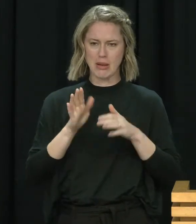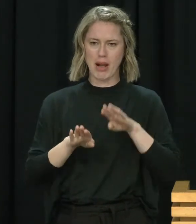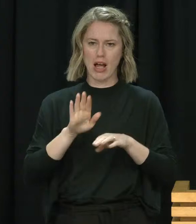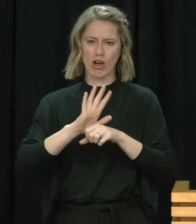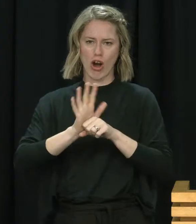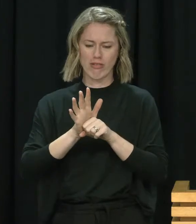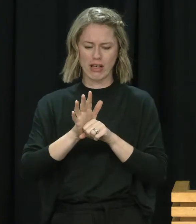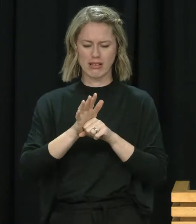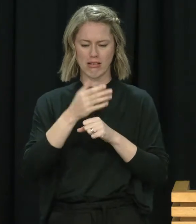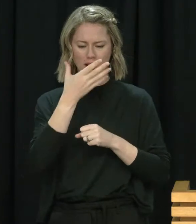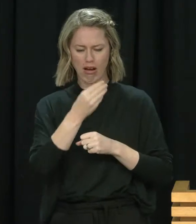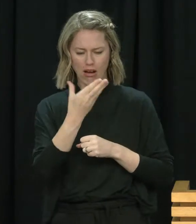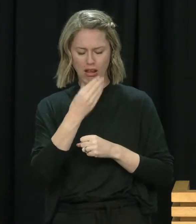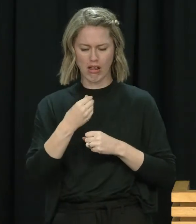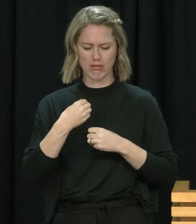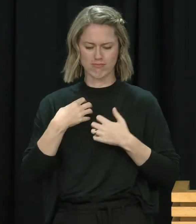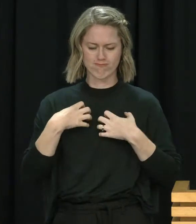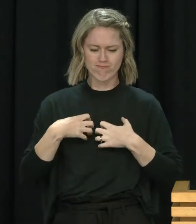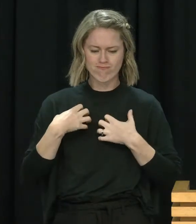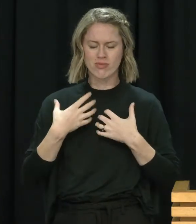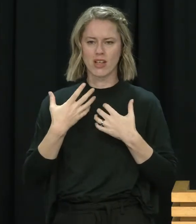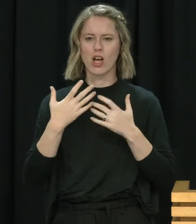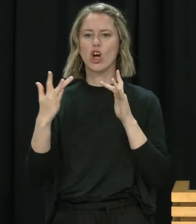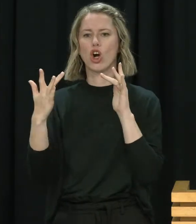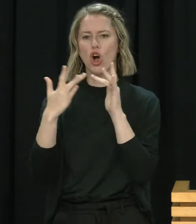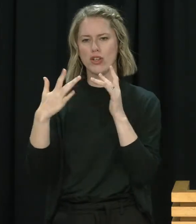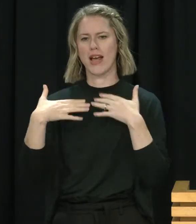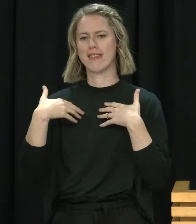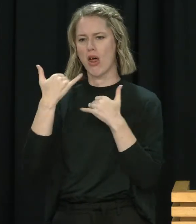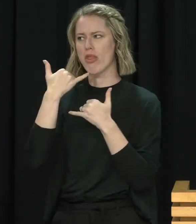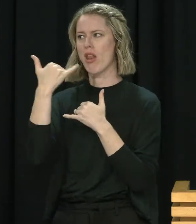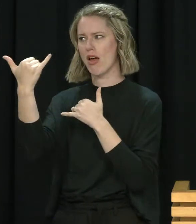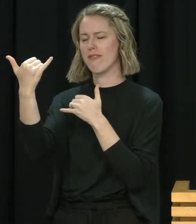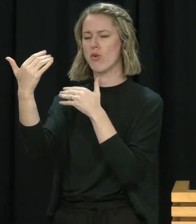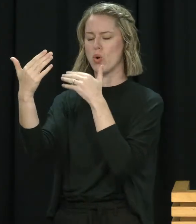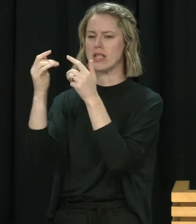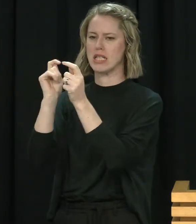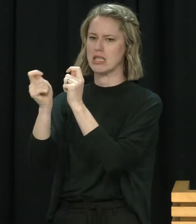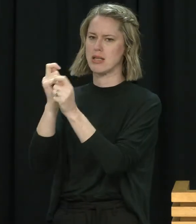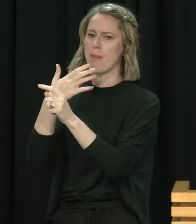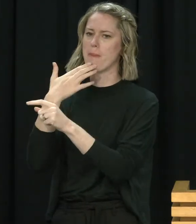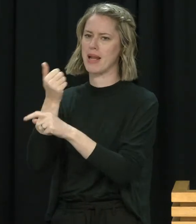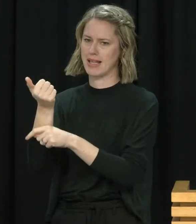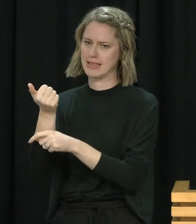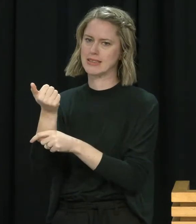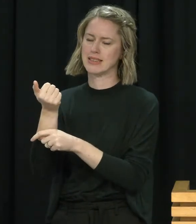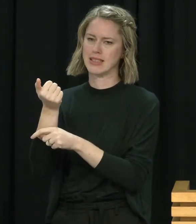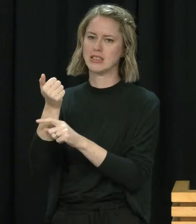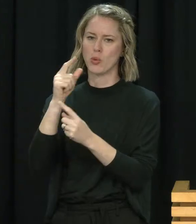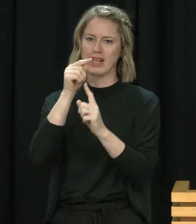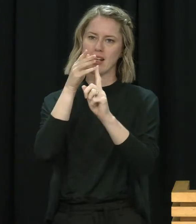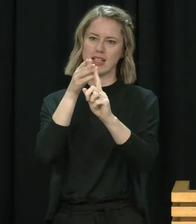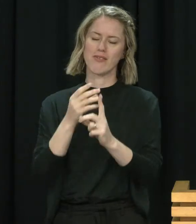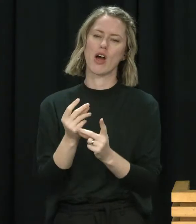are in the country, if you start to show any COVID-19-like symptoms, contact Healthline and arrange